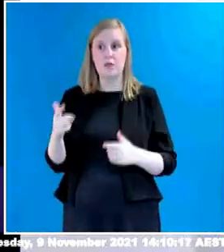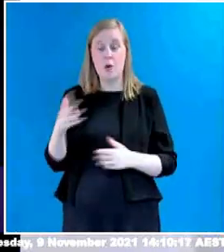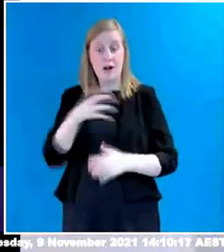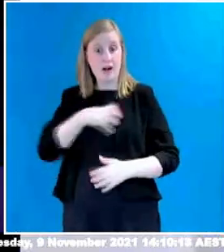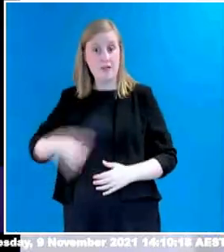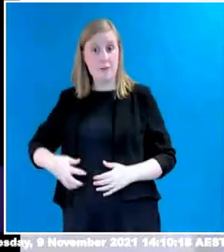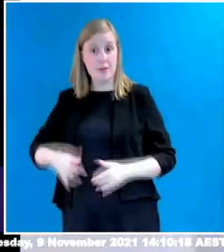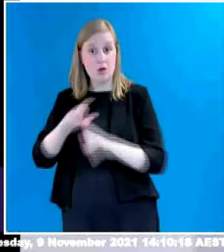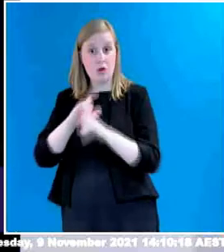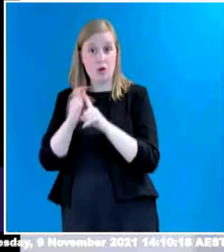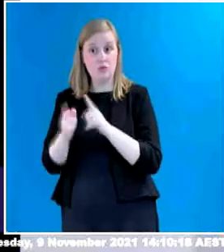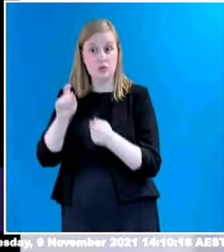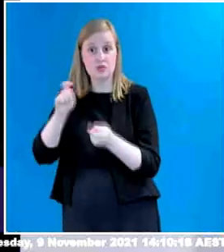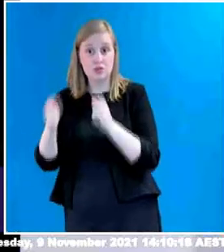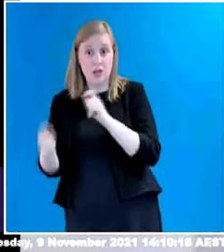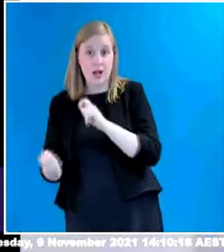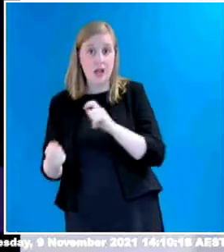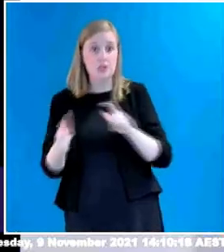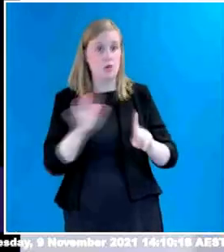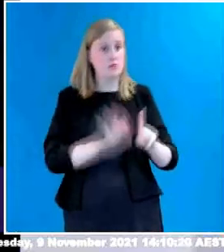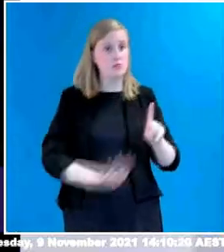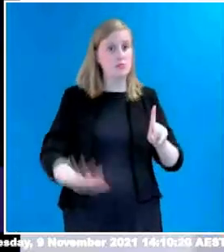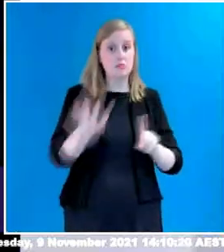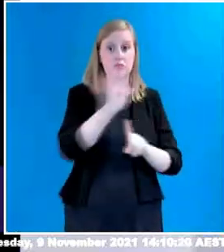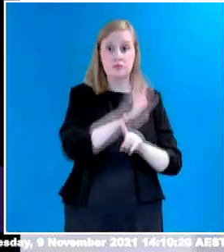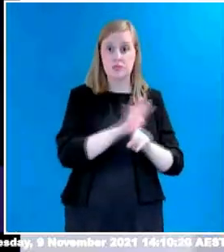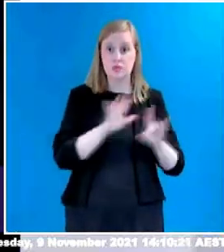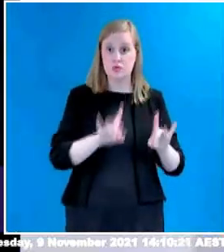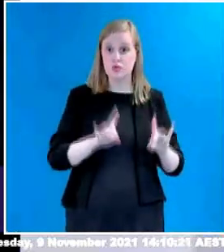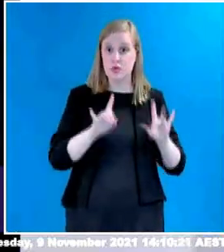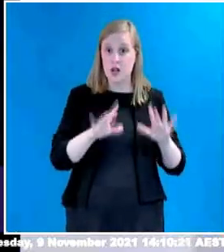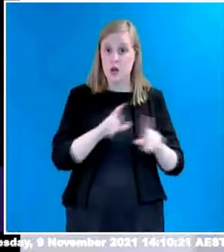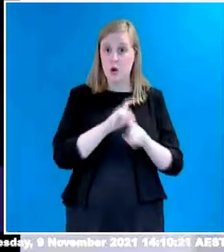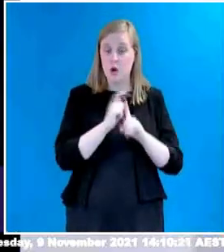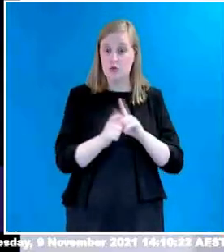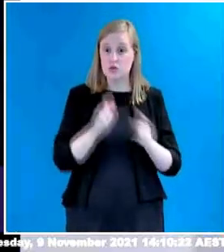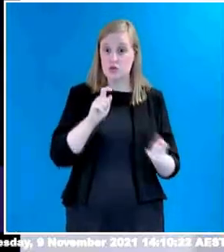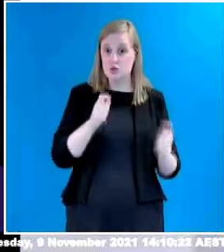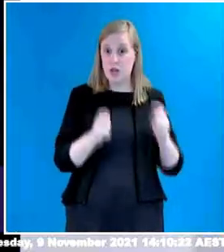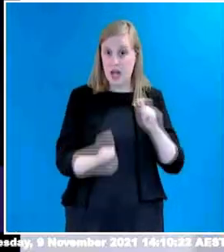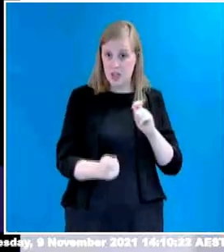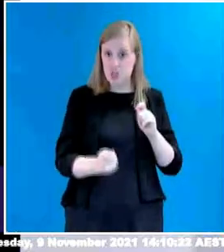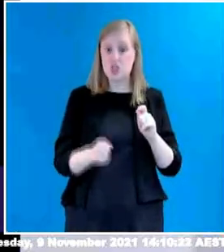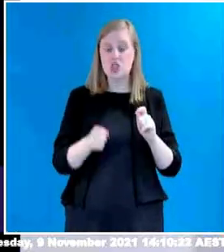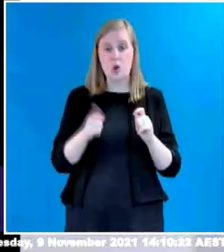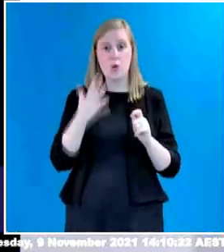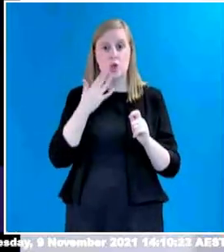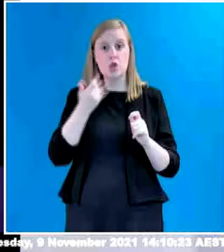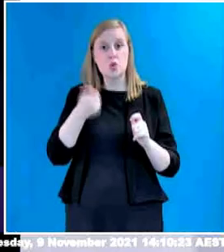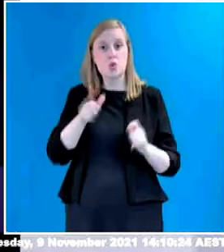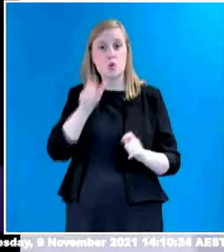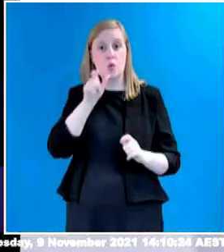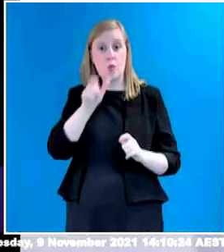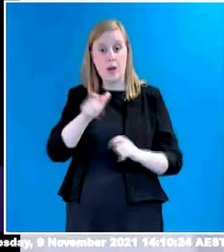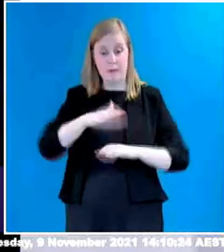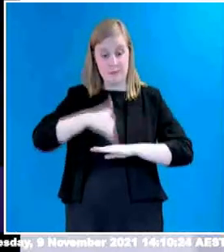Is that --- when you talk about implementation, you are giving that a slightly broader concept? I think that's correct.